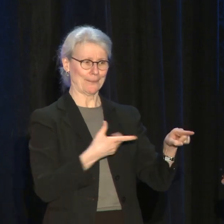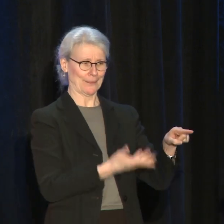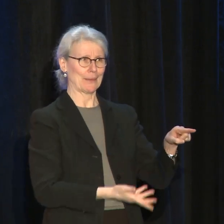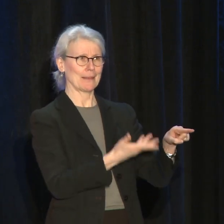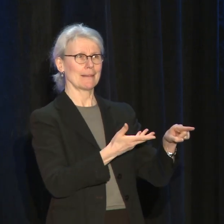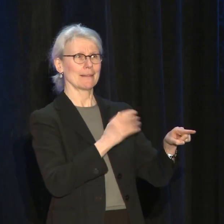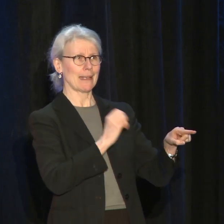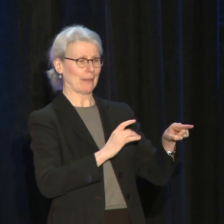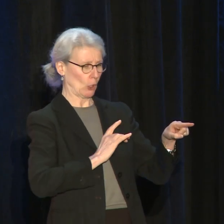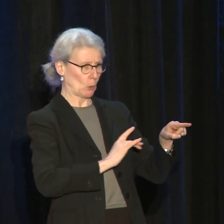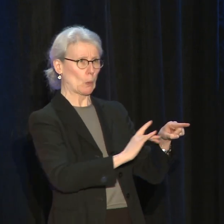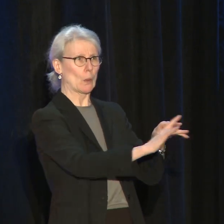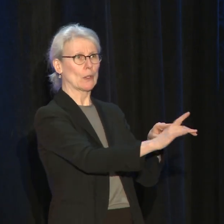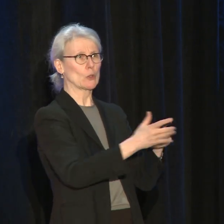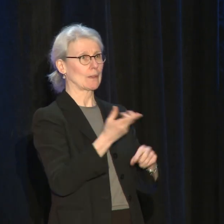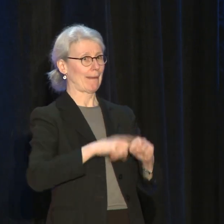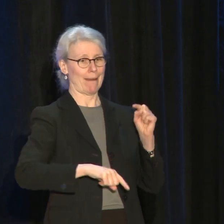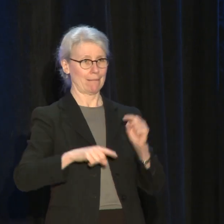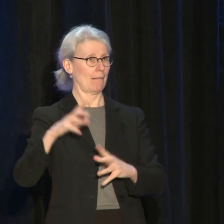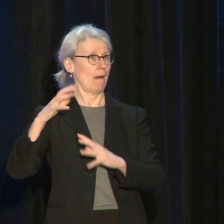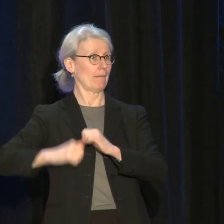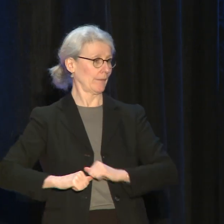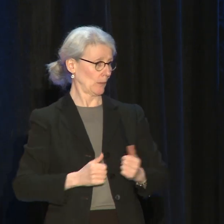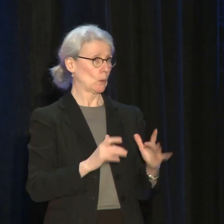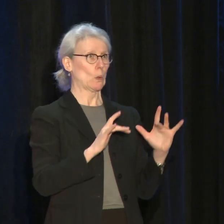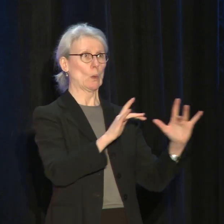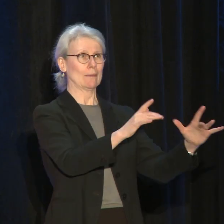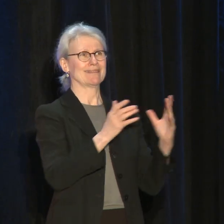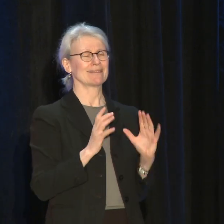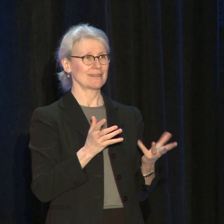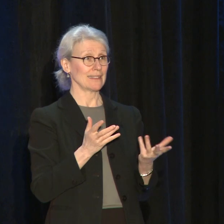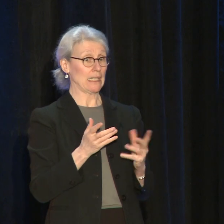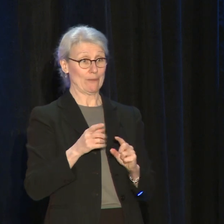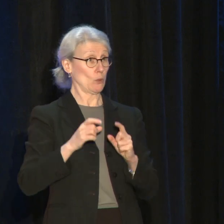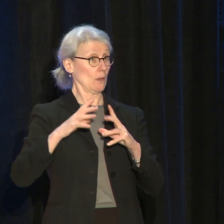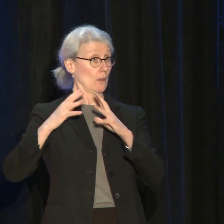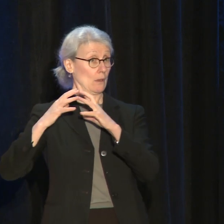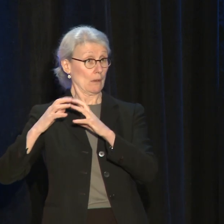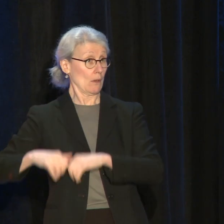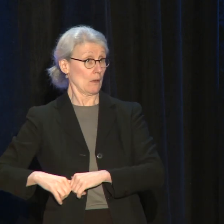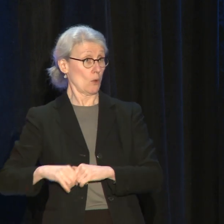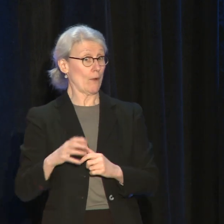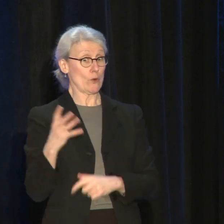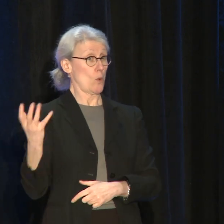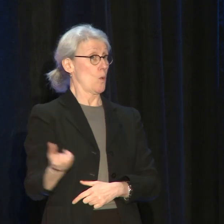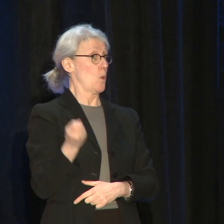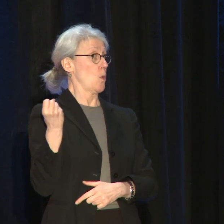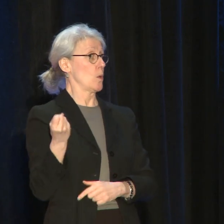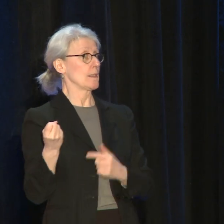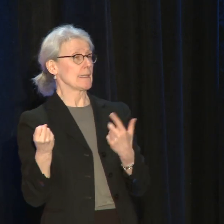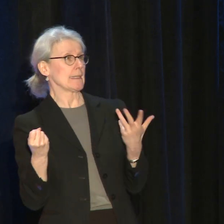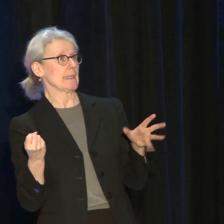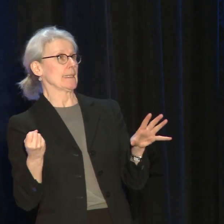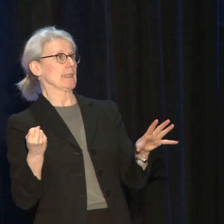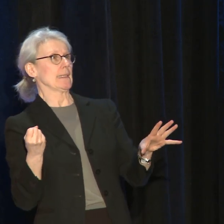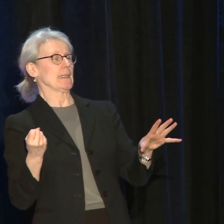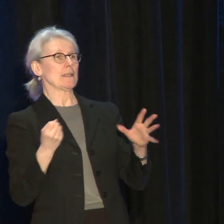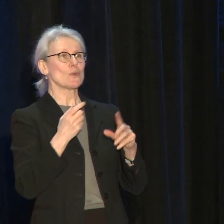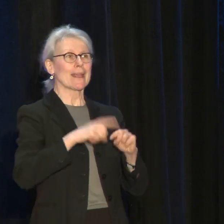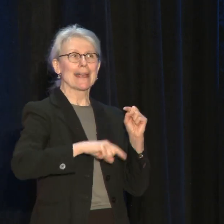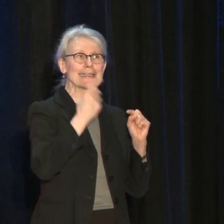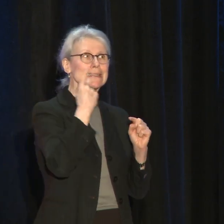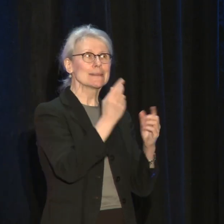and you cannot imagine something new if you hold on to what is causing so much suffering, that is